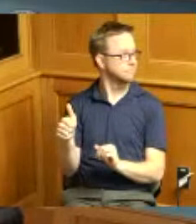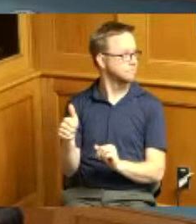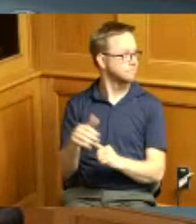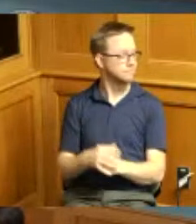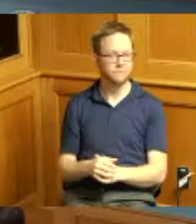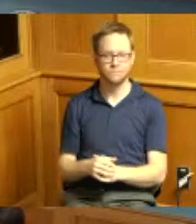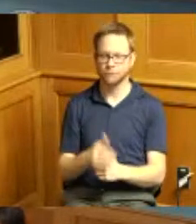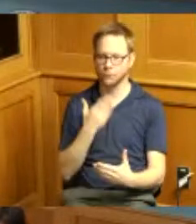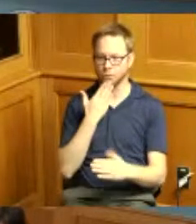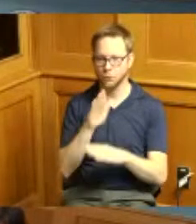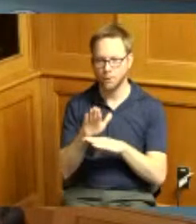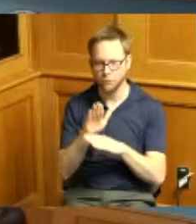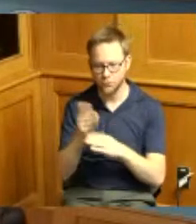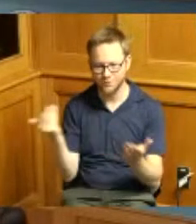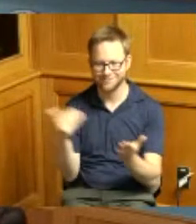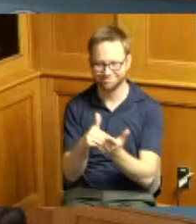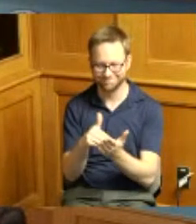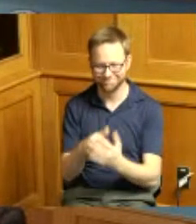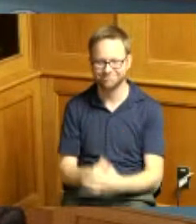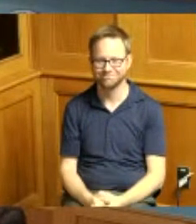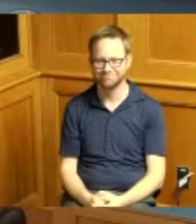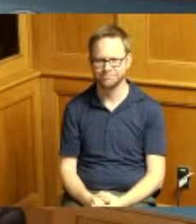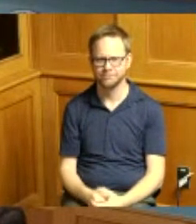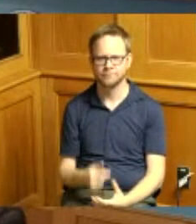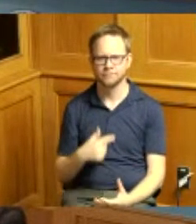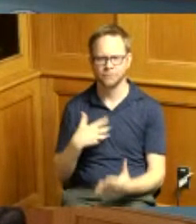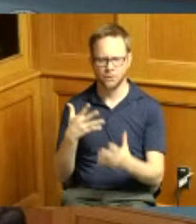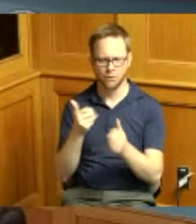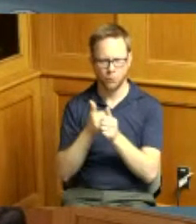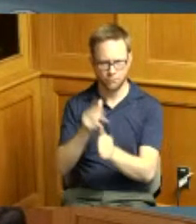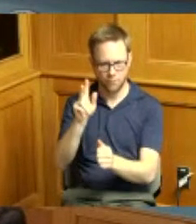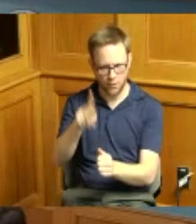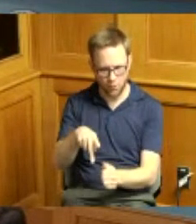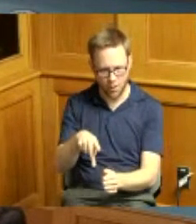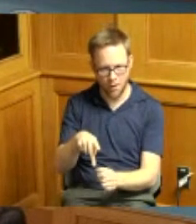good afternoon again I would like to follow up with Commissioner Reece and just let you